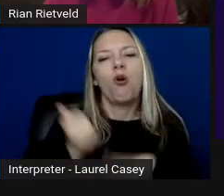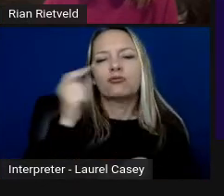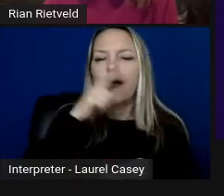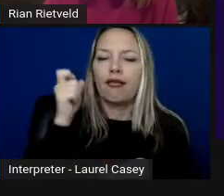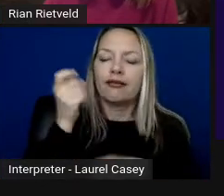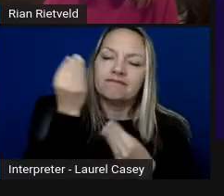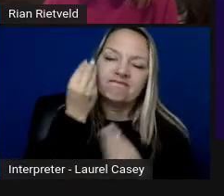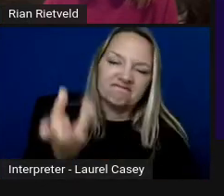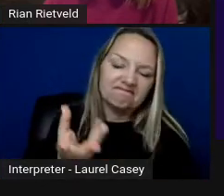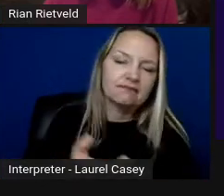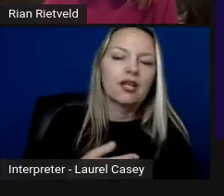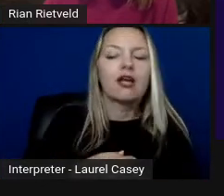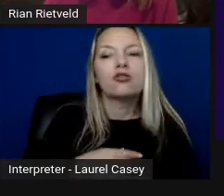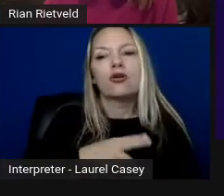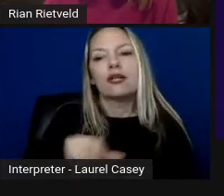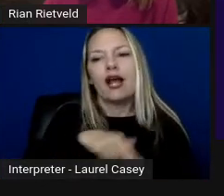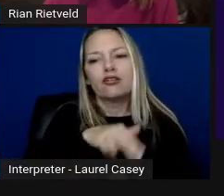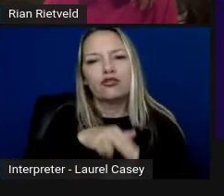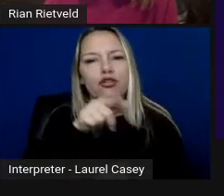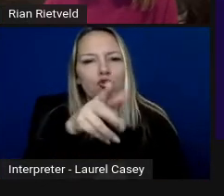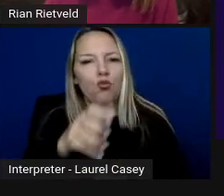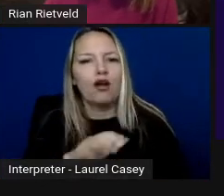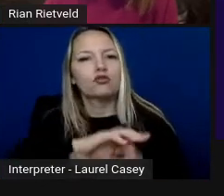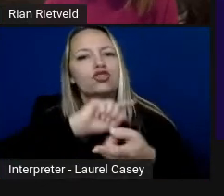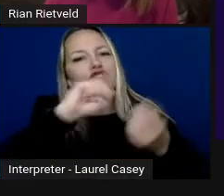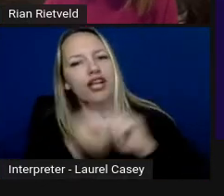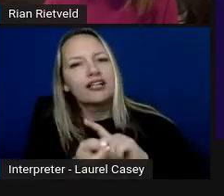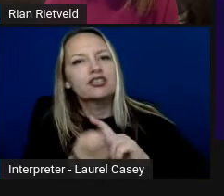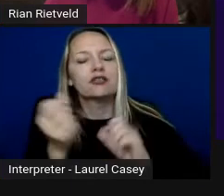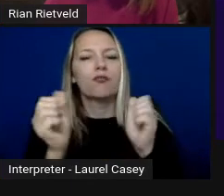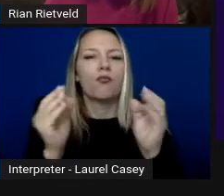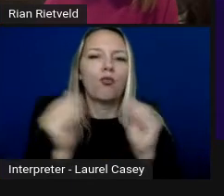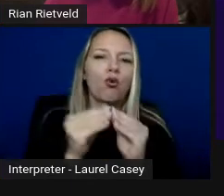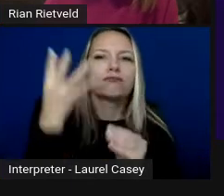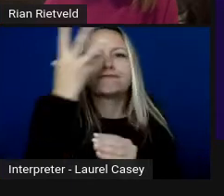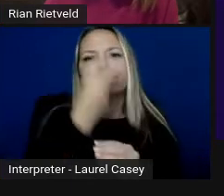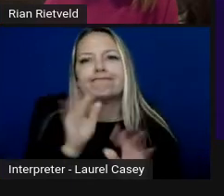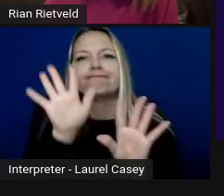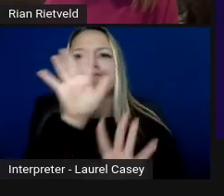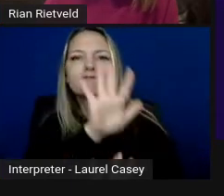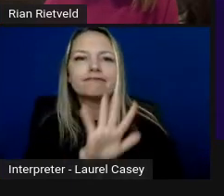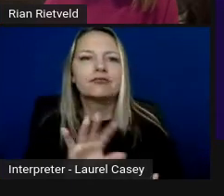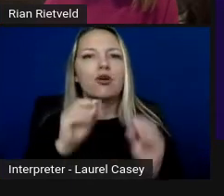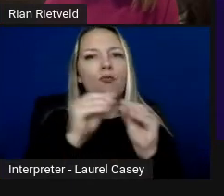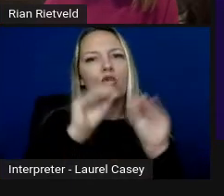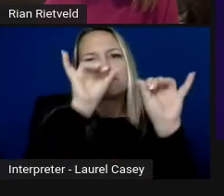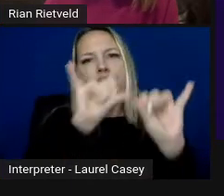It's natural to want to change the appearance of your forms to make them more consistent across browsers,